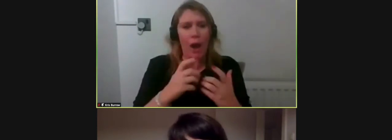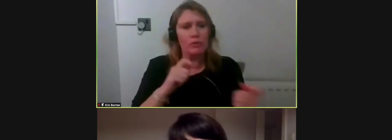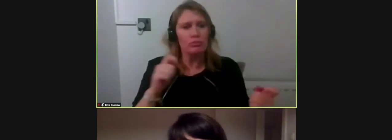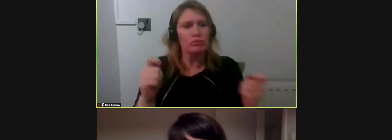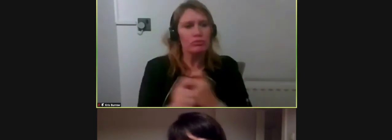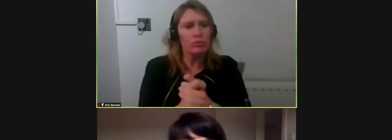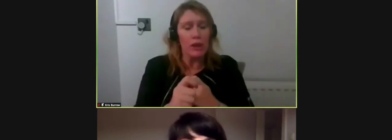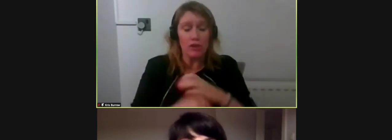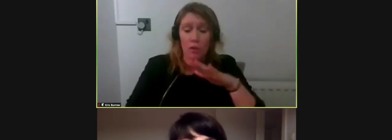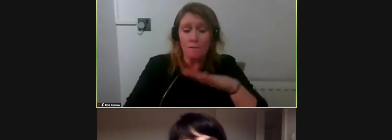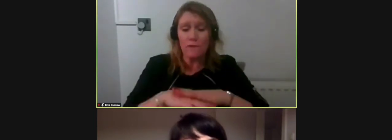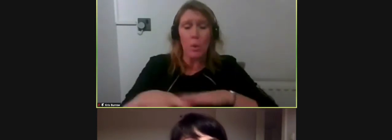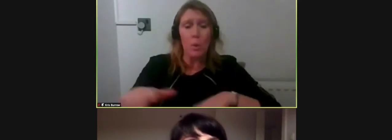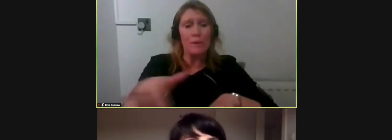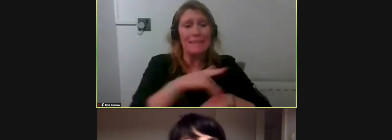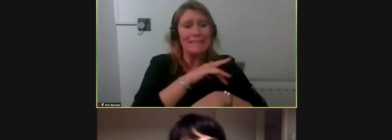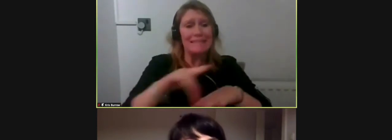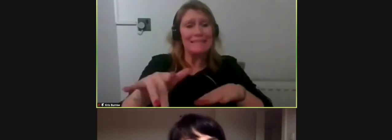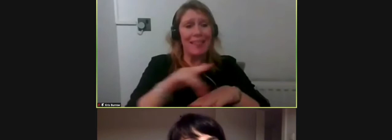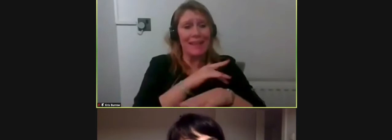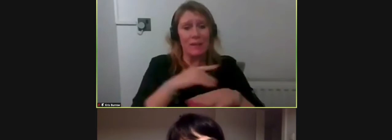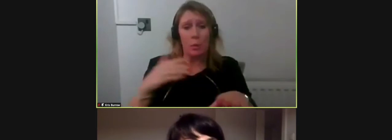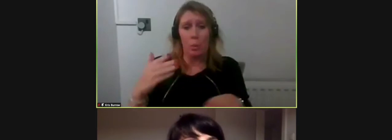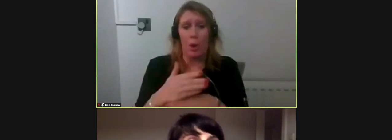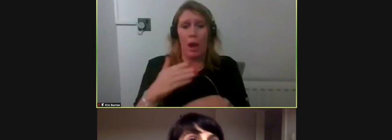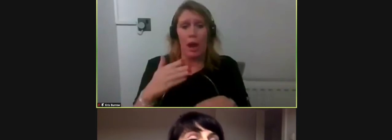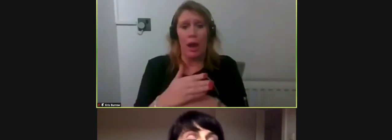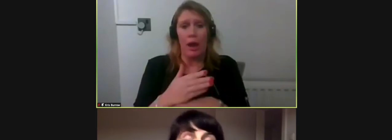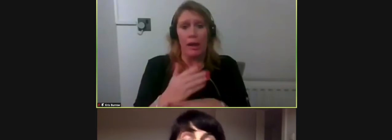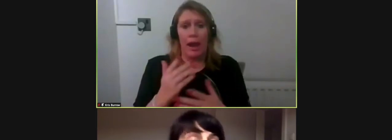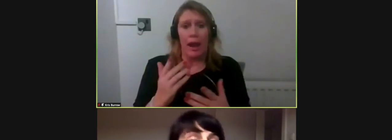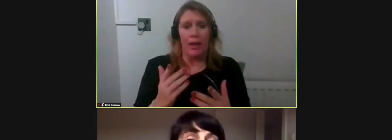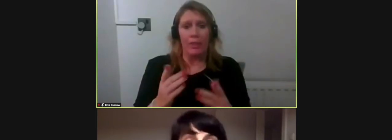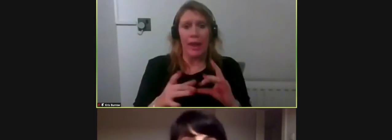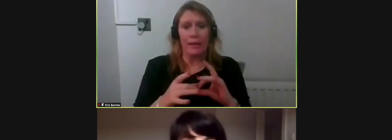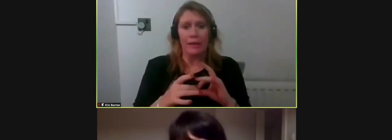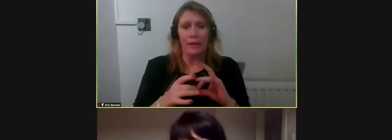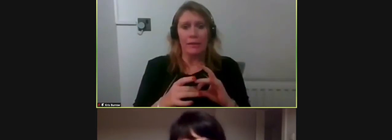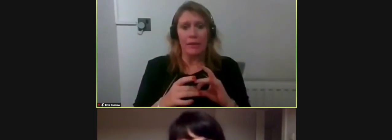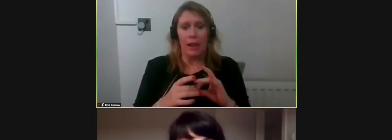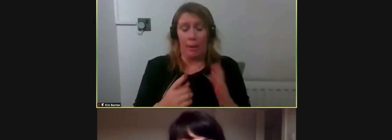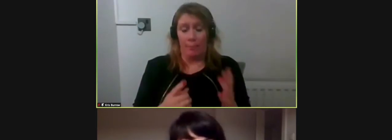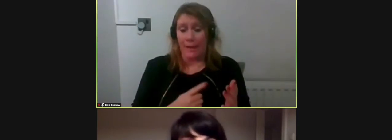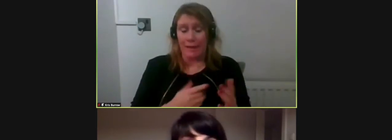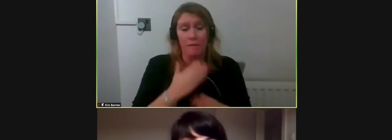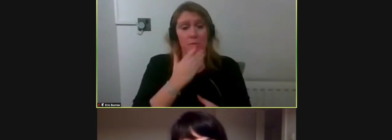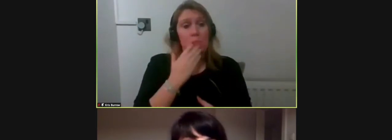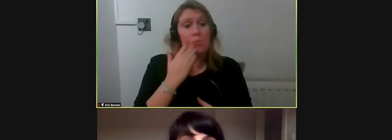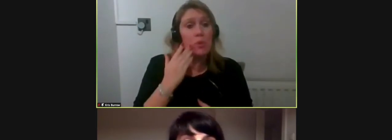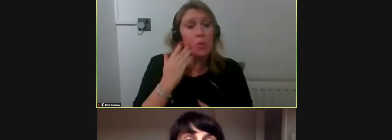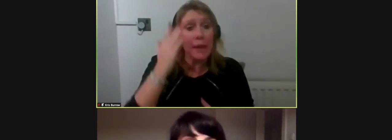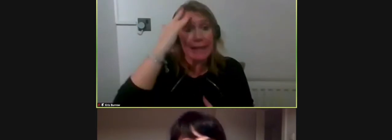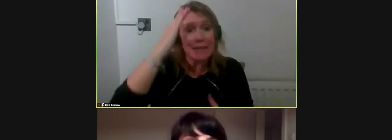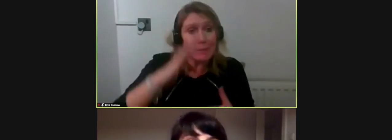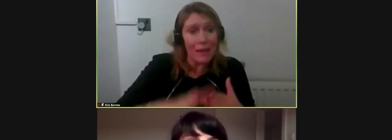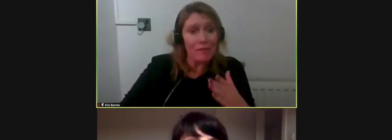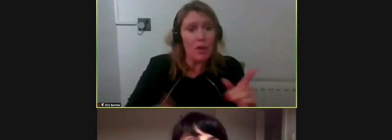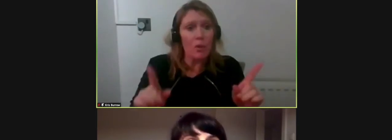issue, of visual impairment within -- I mean I had no experience of that at that